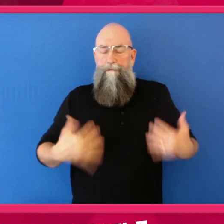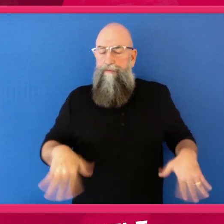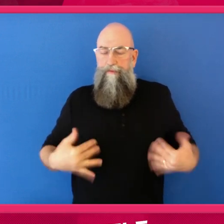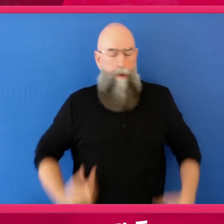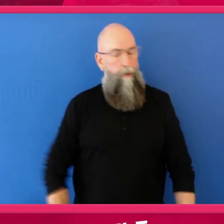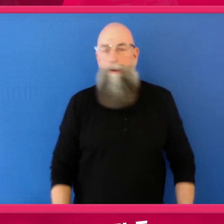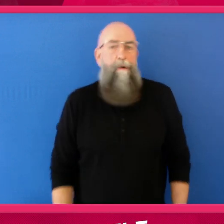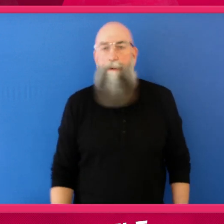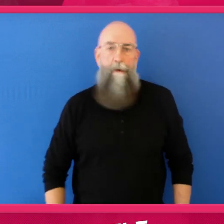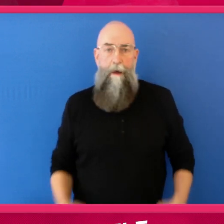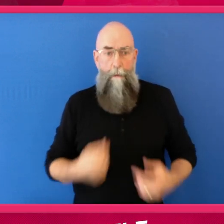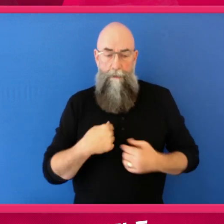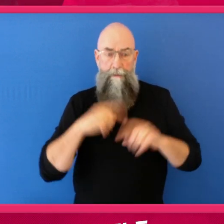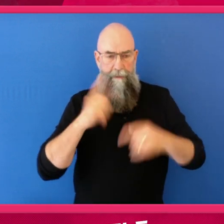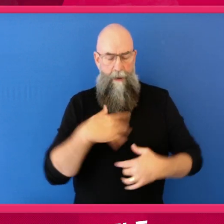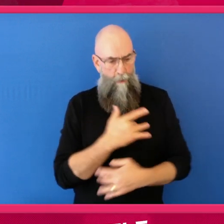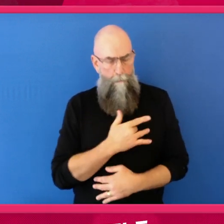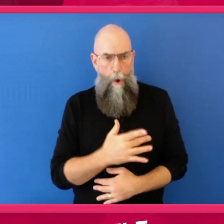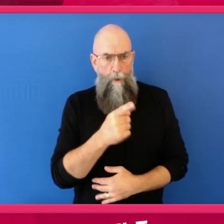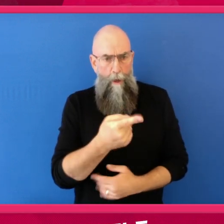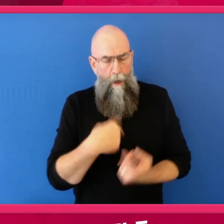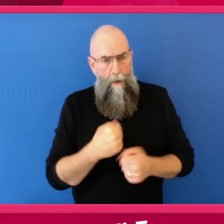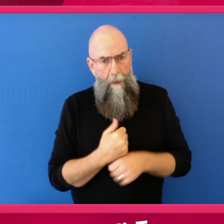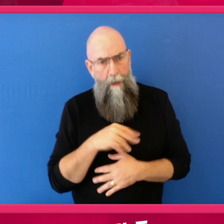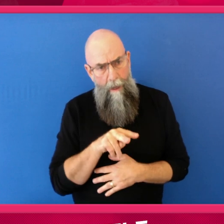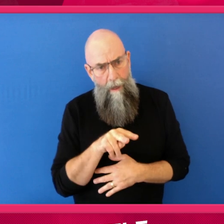getting emotional with how emotional it makes you but I've got one final question before